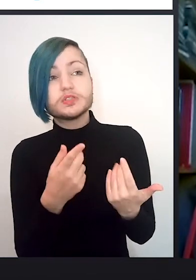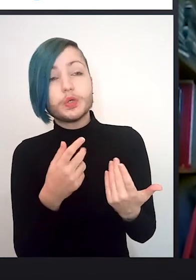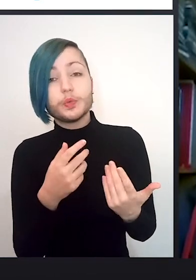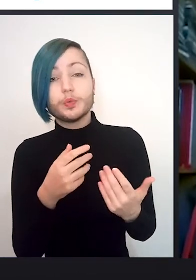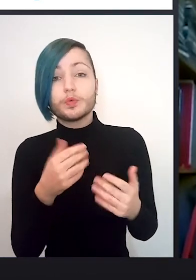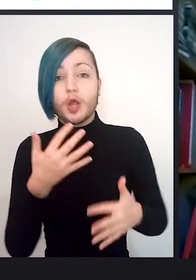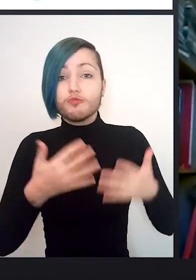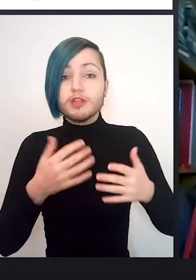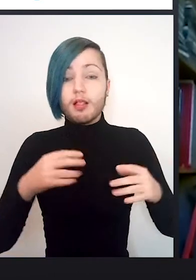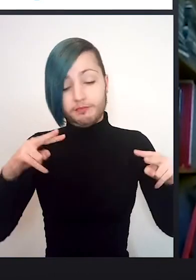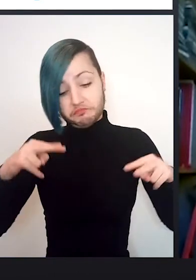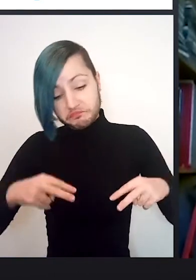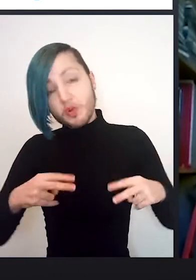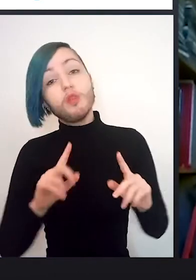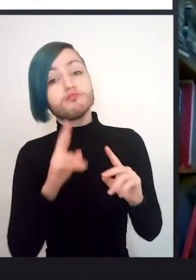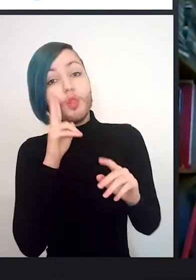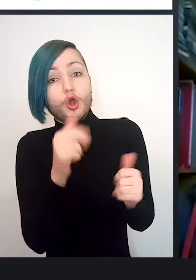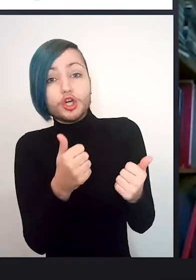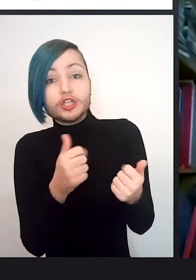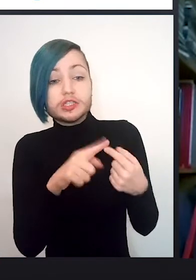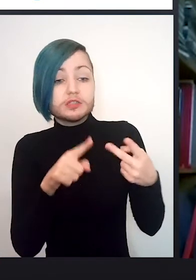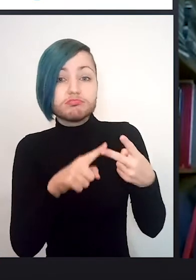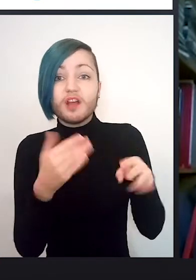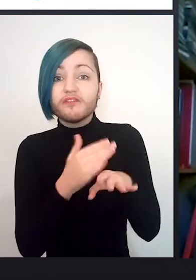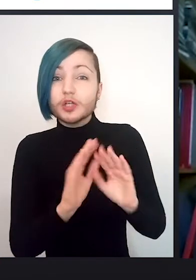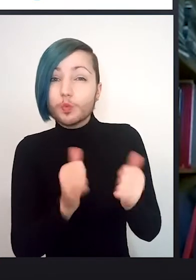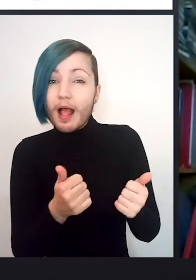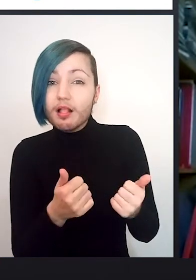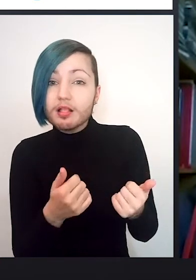cosmetic result? Have you got a good functional result? How are you feeling?